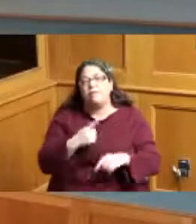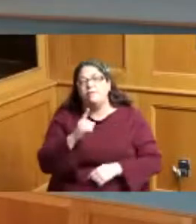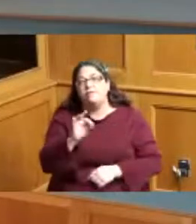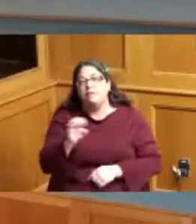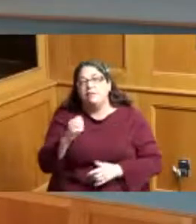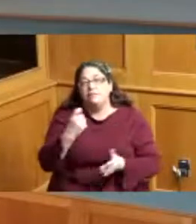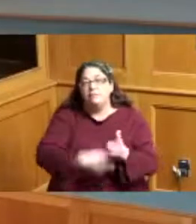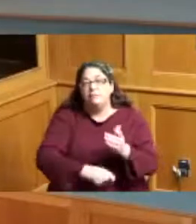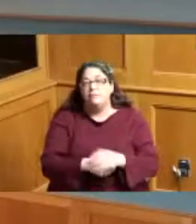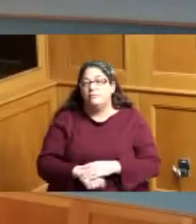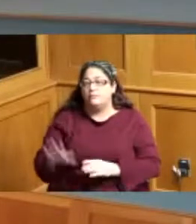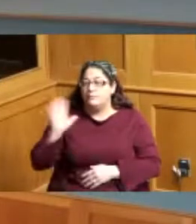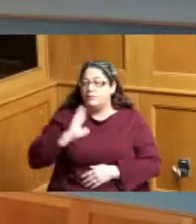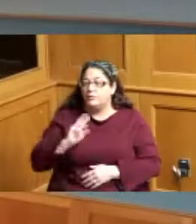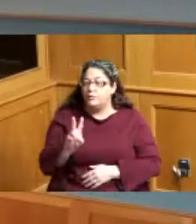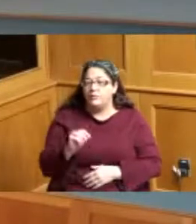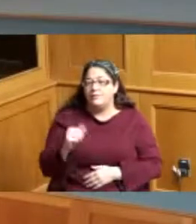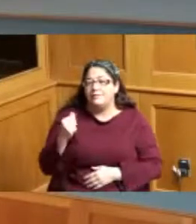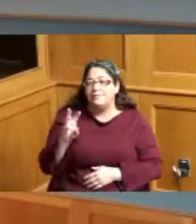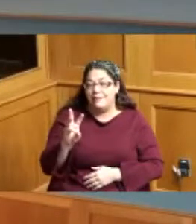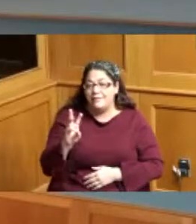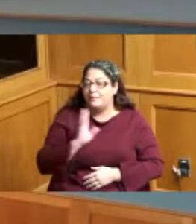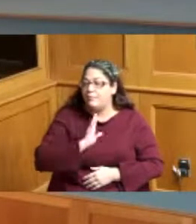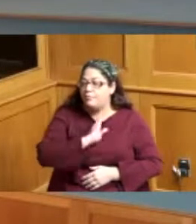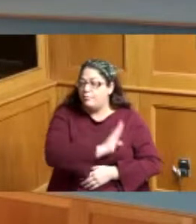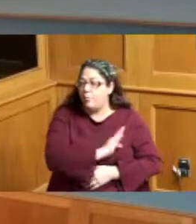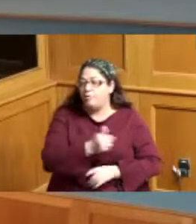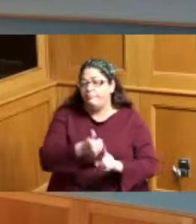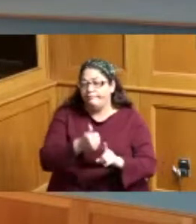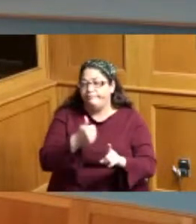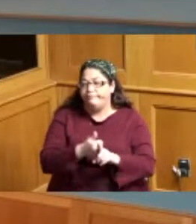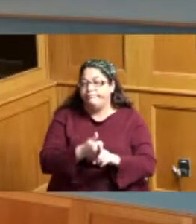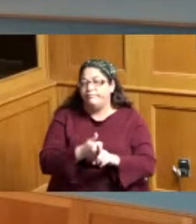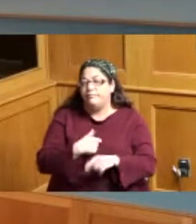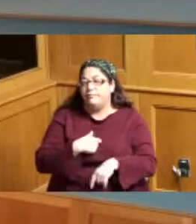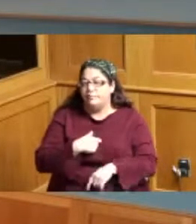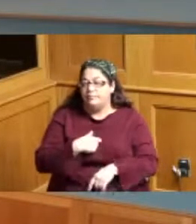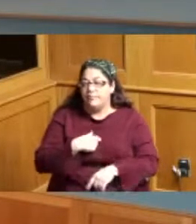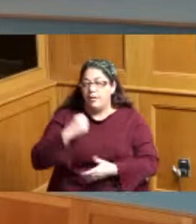back in 2016 the Board of County Commissioners at the time authorized a raid affordability